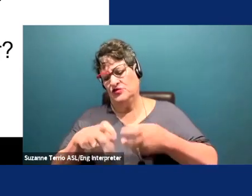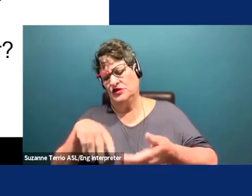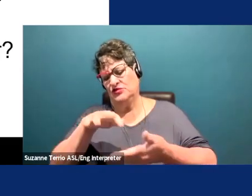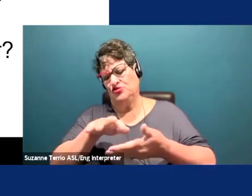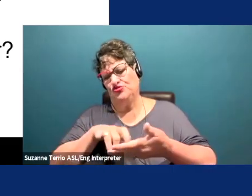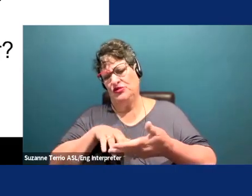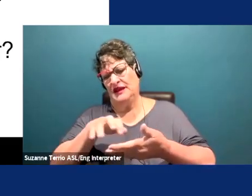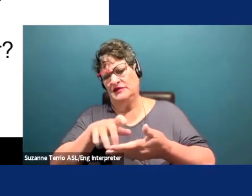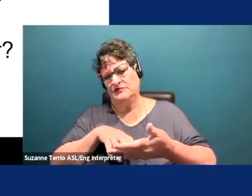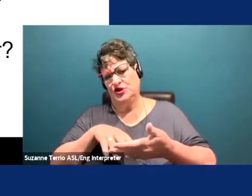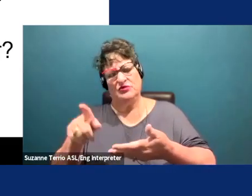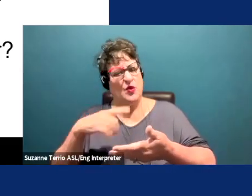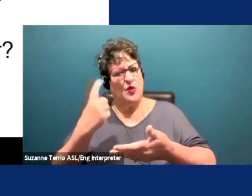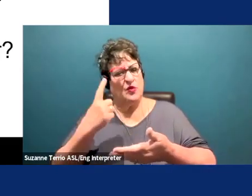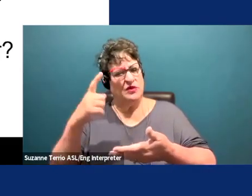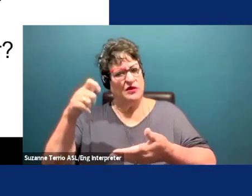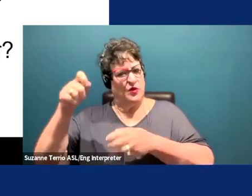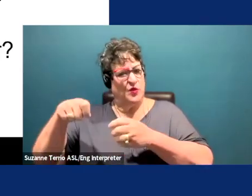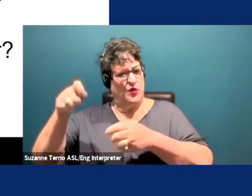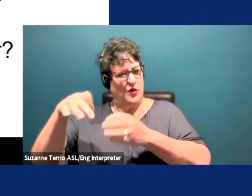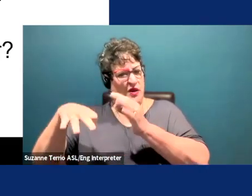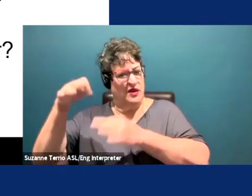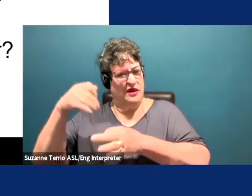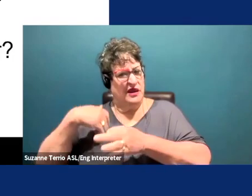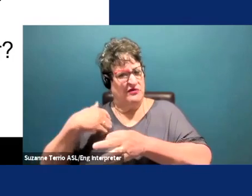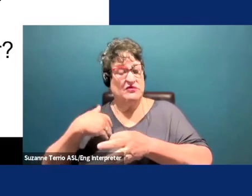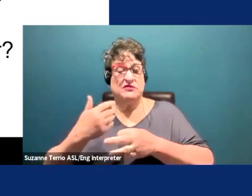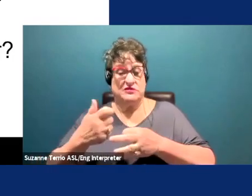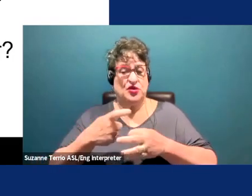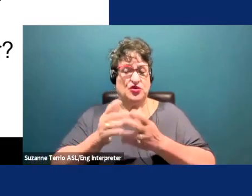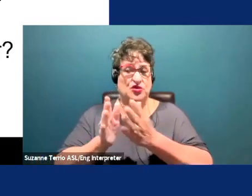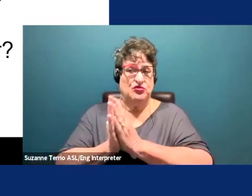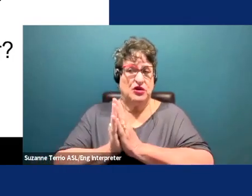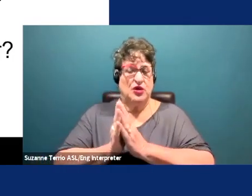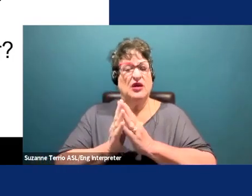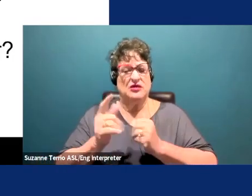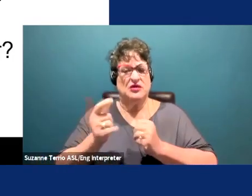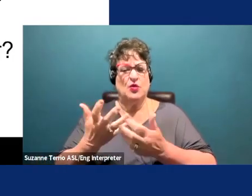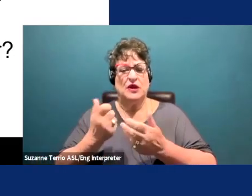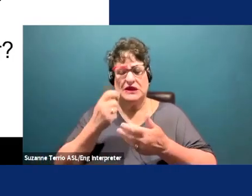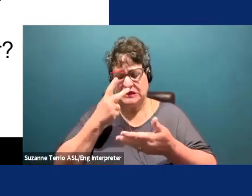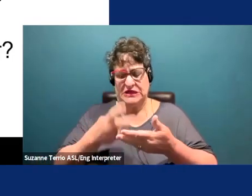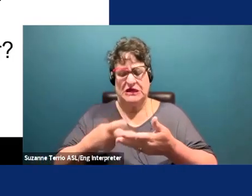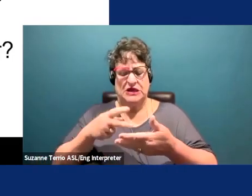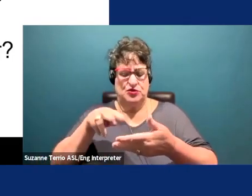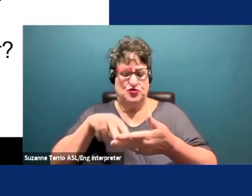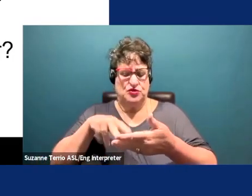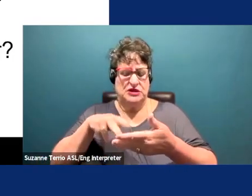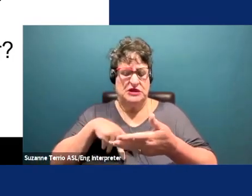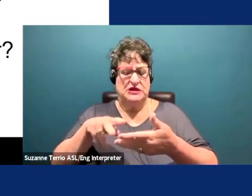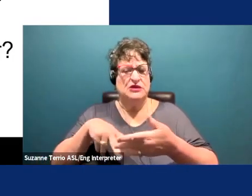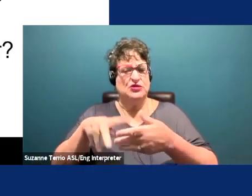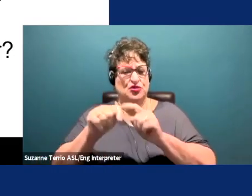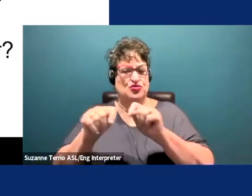And she was able to make an accommodation request to see the transcript after her court proceedings so that she could follow along the same way.